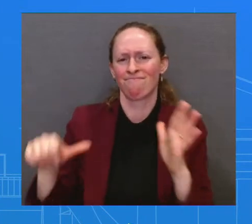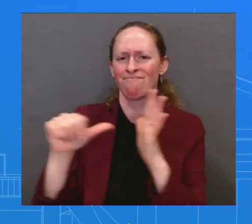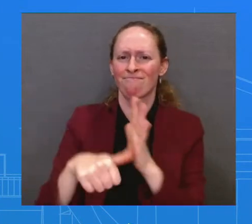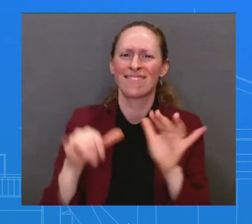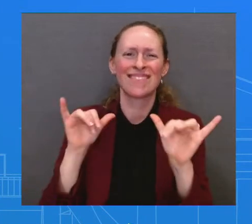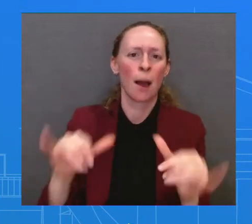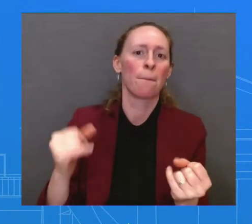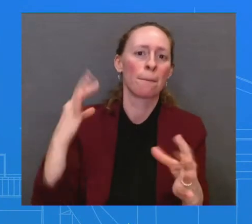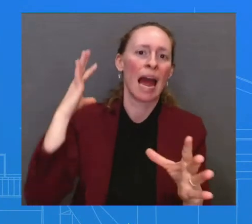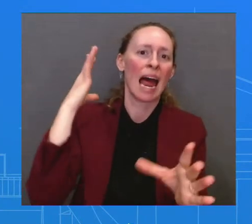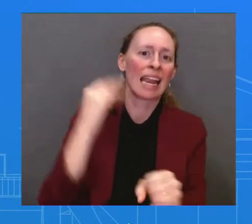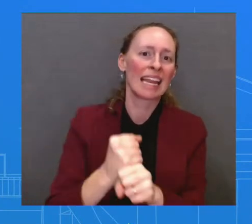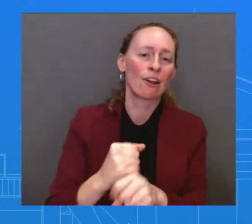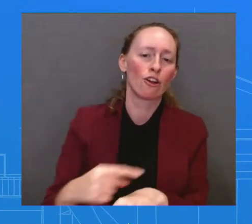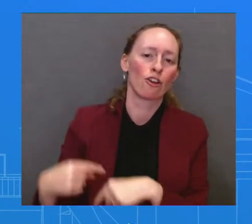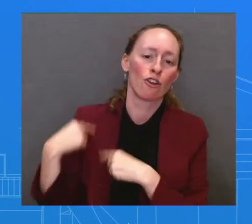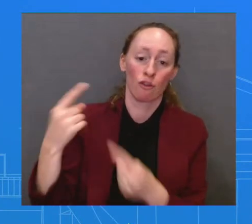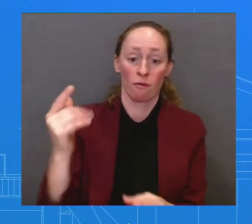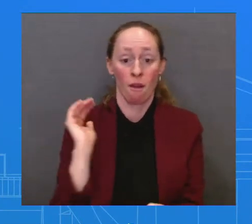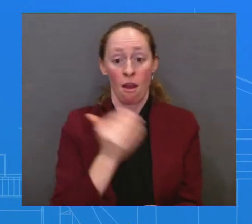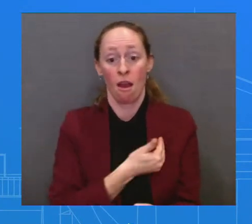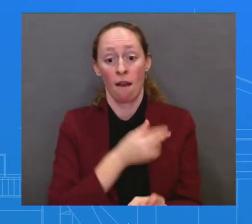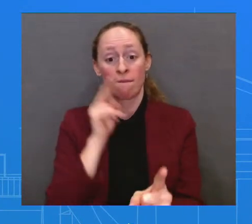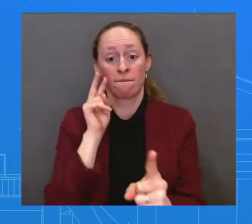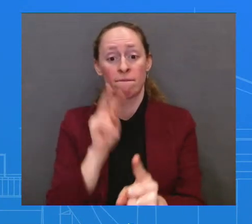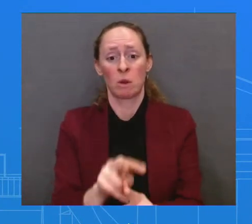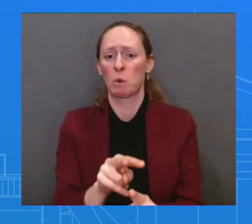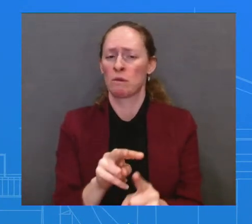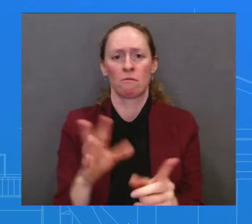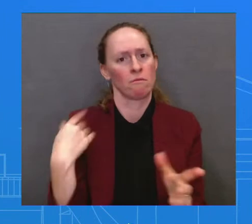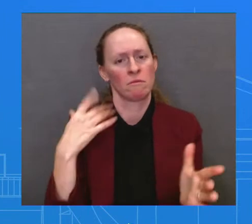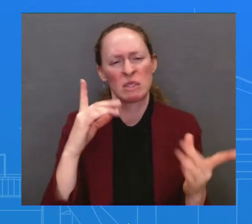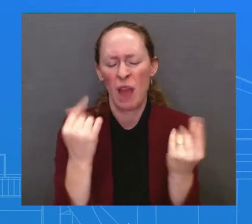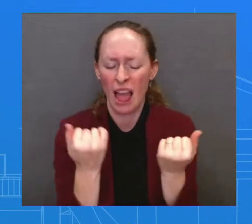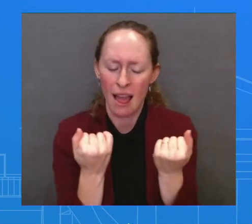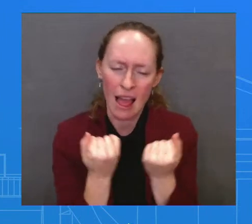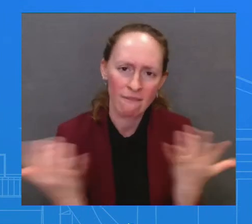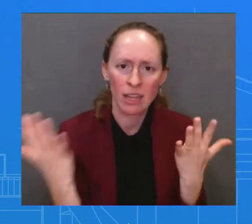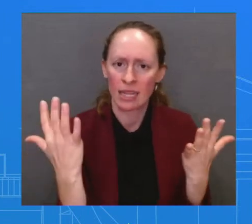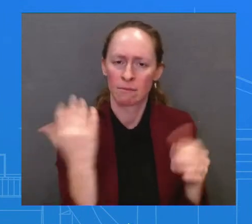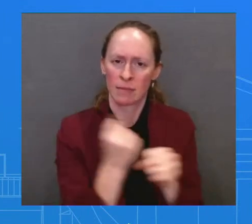we will do all that is necessary -- and we have said this repeatedly; the President himself has said it --